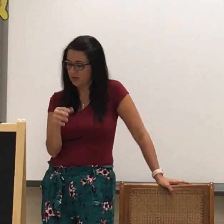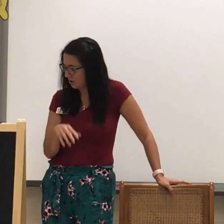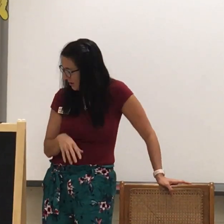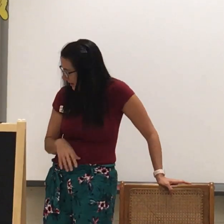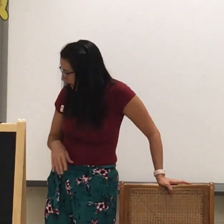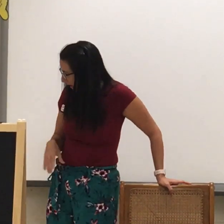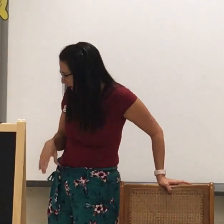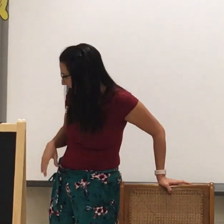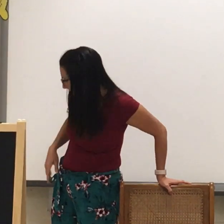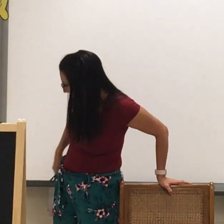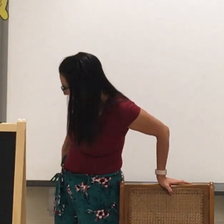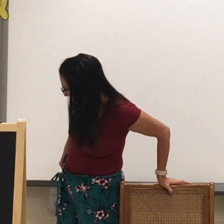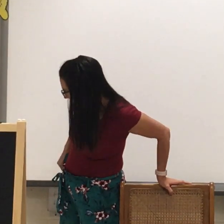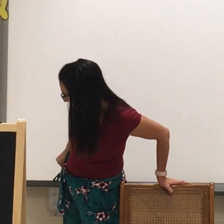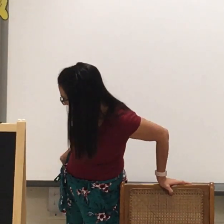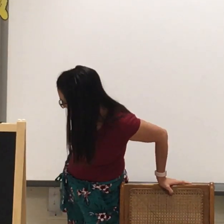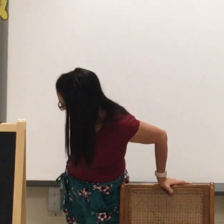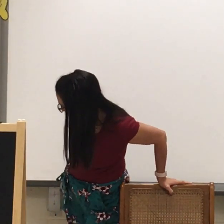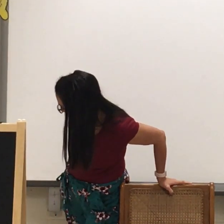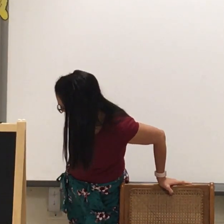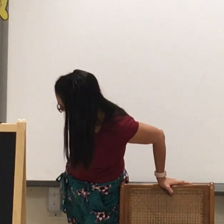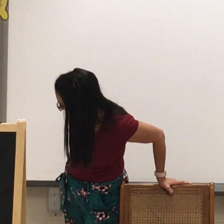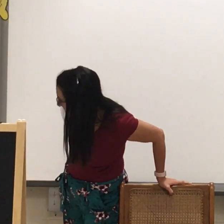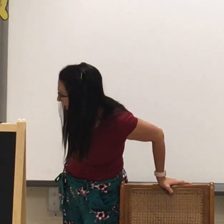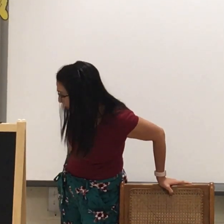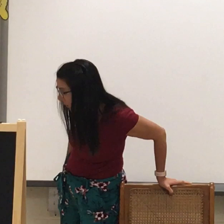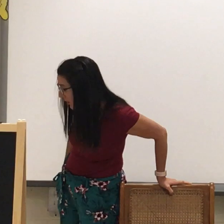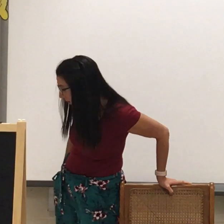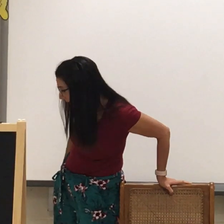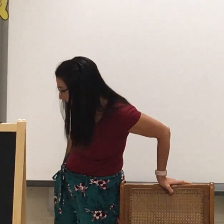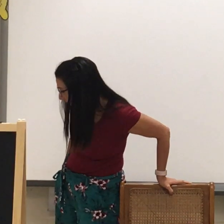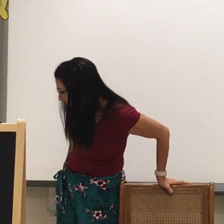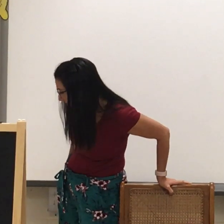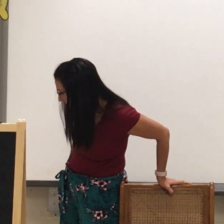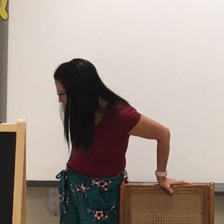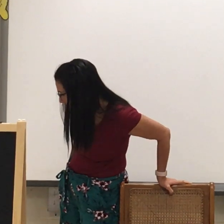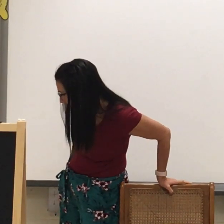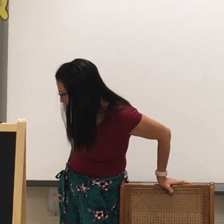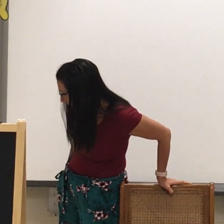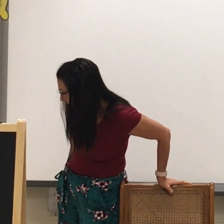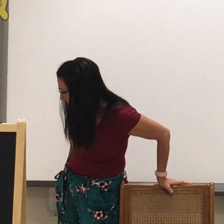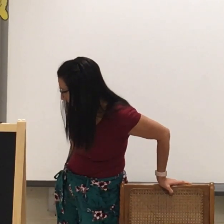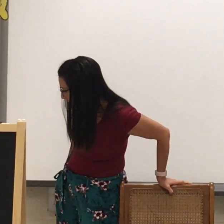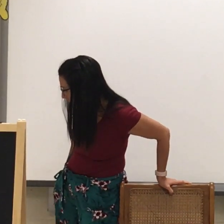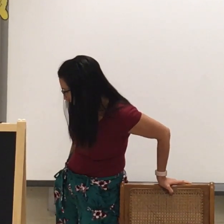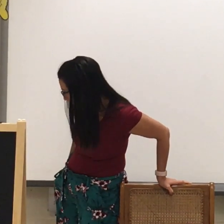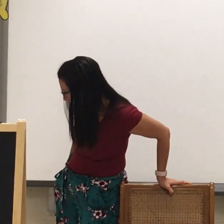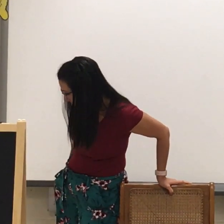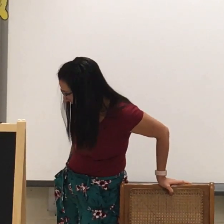them to receive the message. Tell me when I'm unclear...and then of course we talked